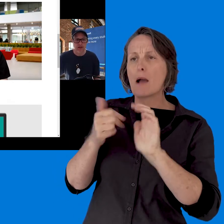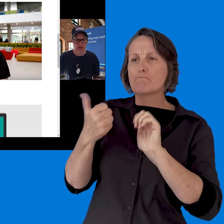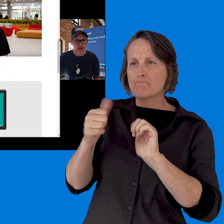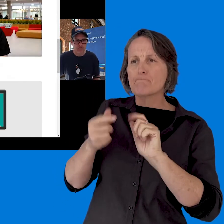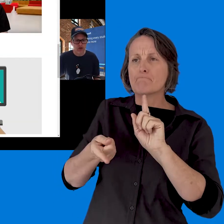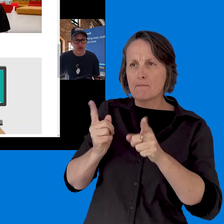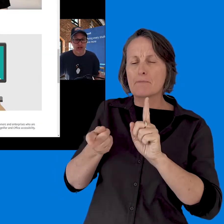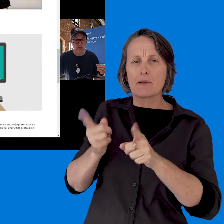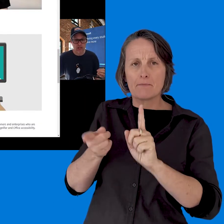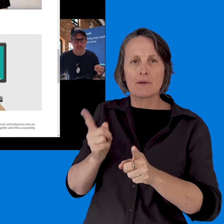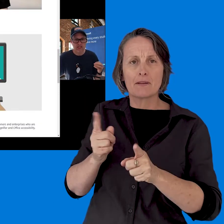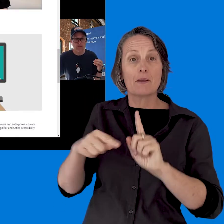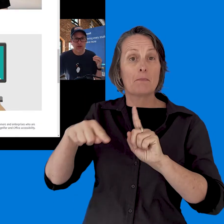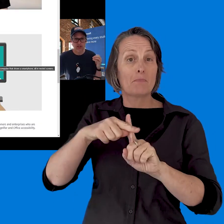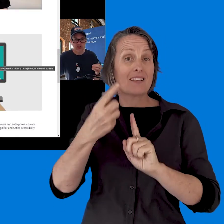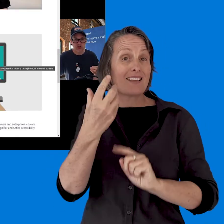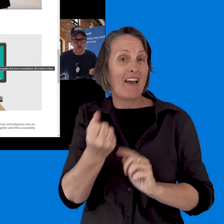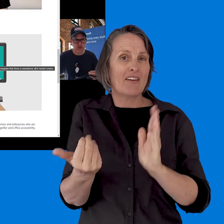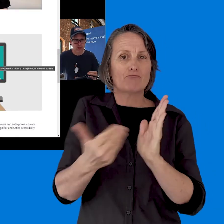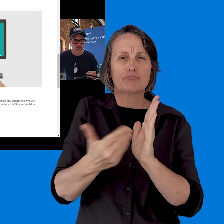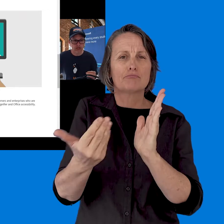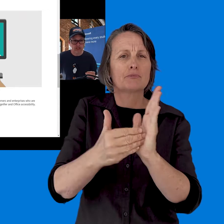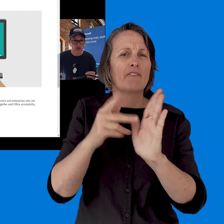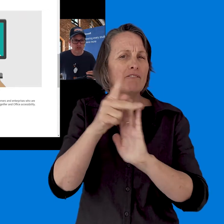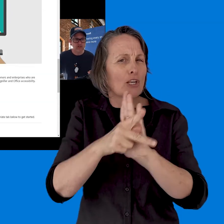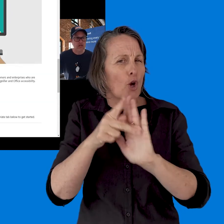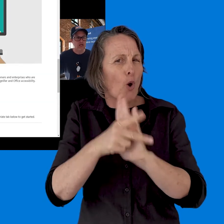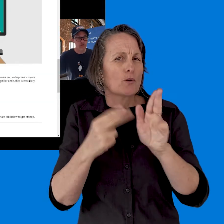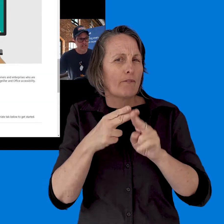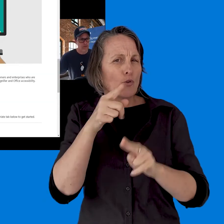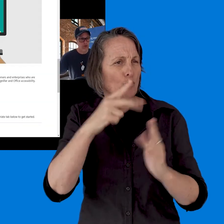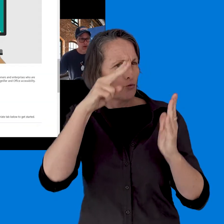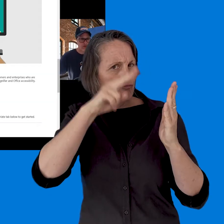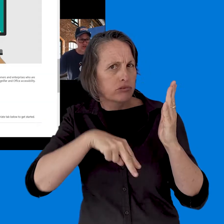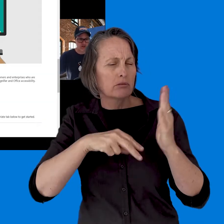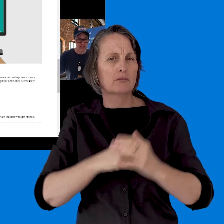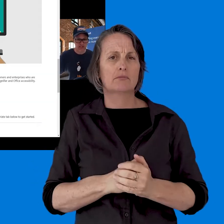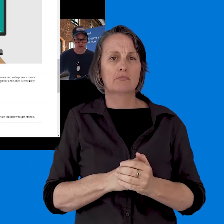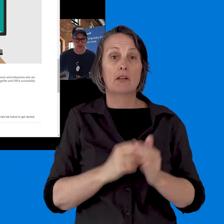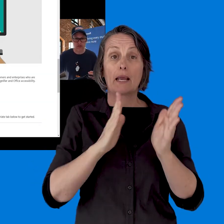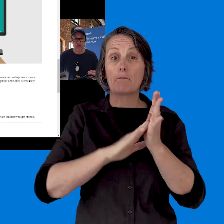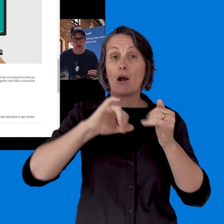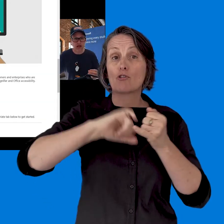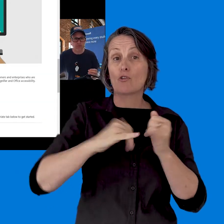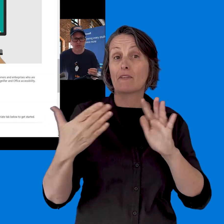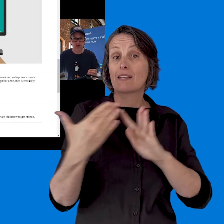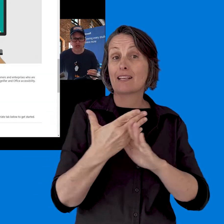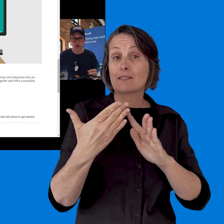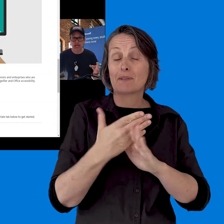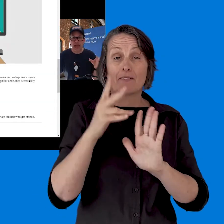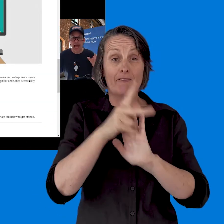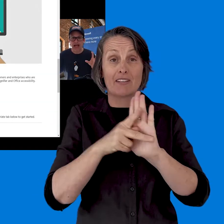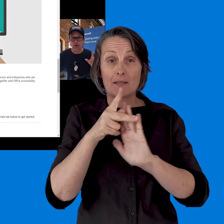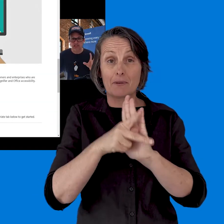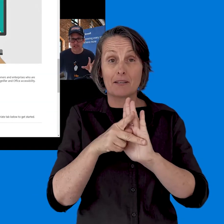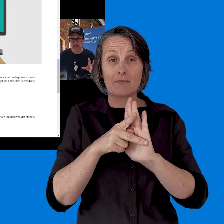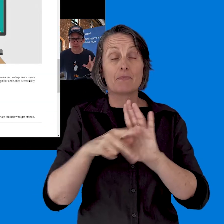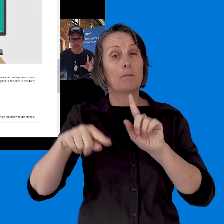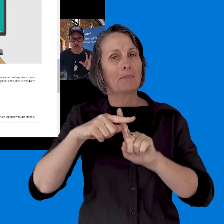that are there for you, as well as some additional video resources. For example, the Microsoft accessibility videos and our Accessibility